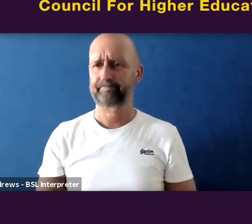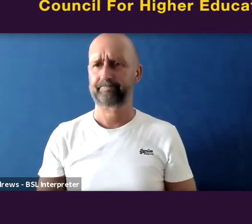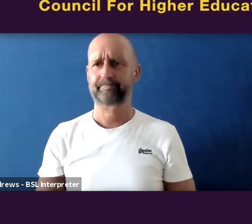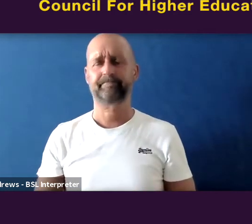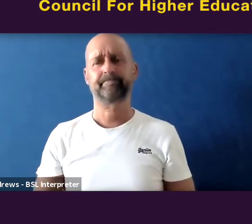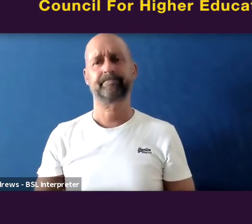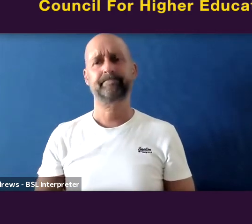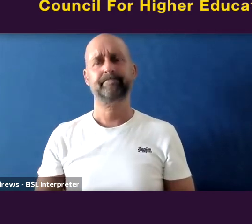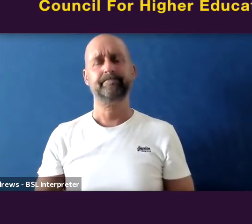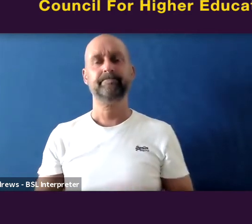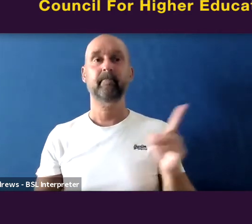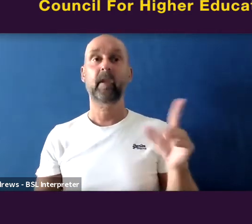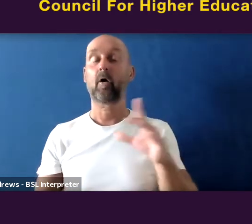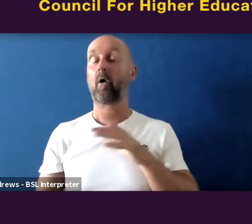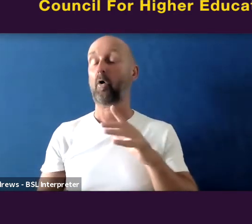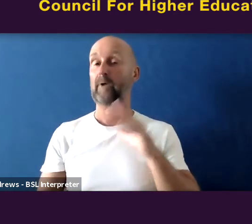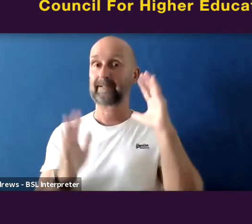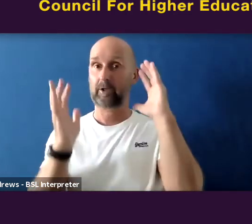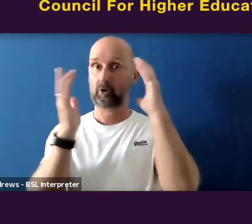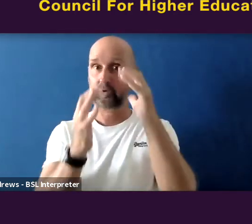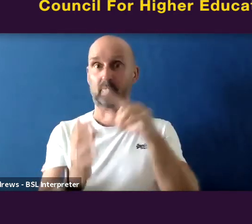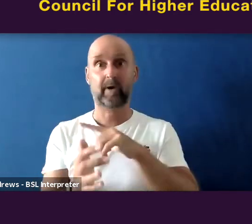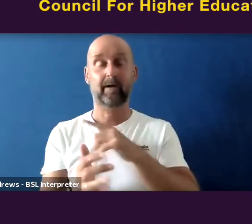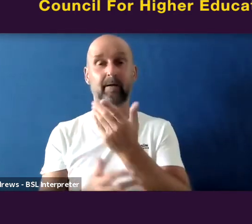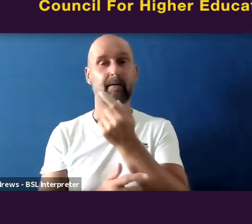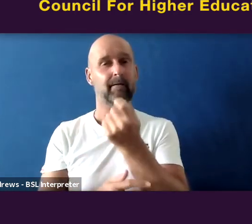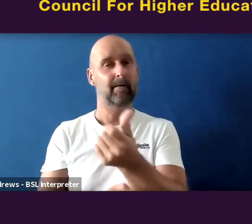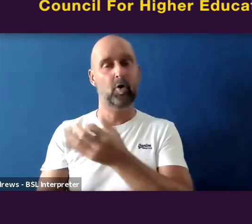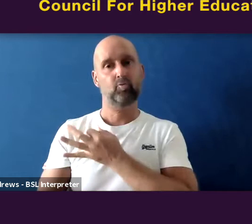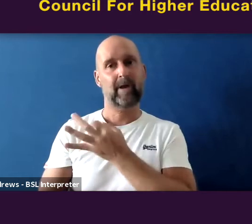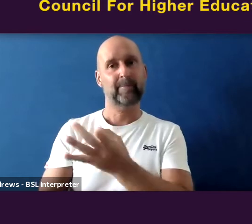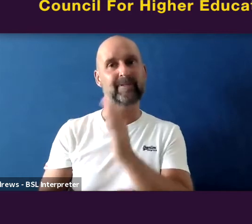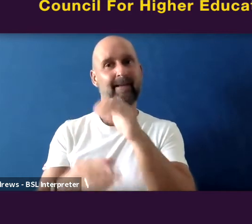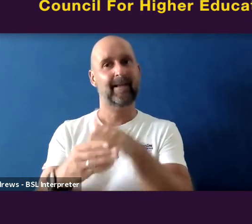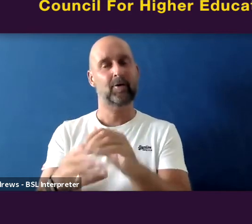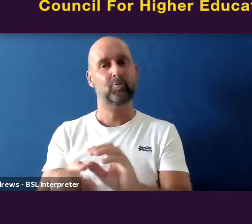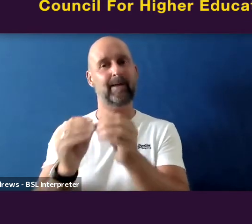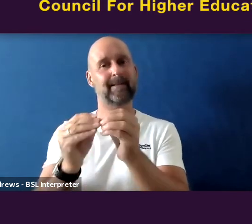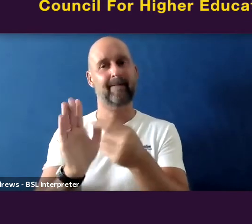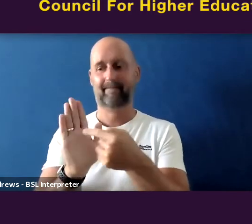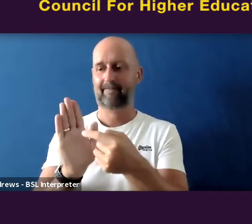Our existing concerns about underrepresentation in the creative industries and research suggests